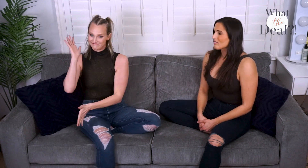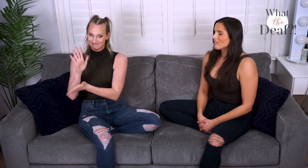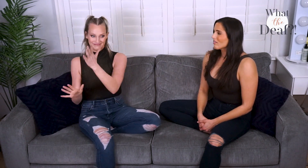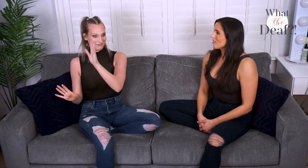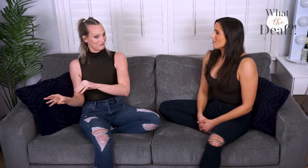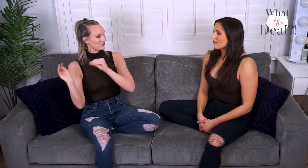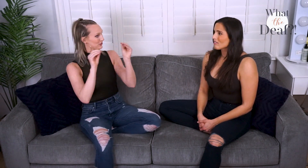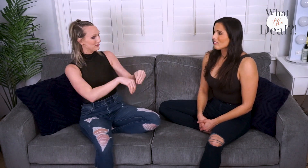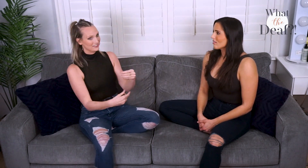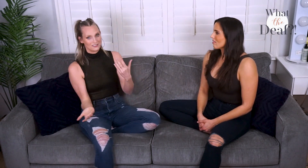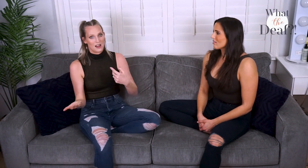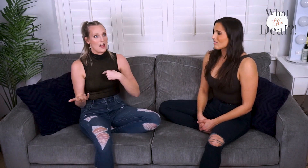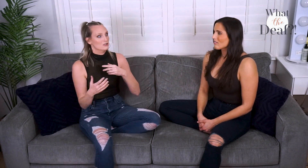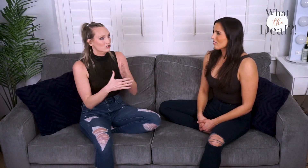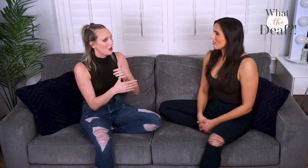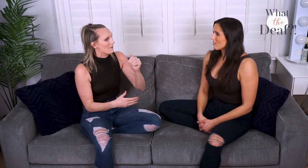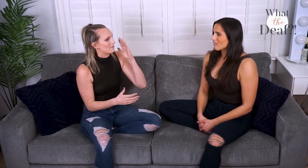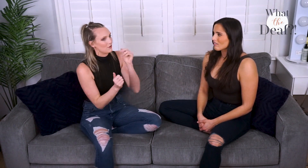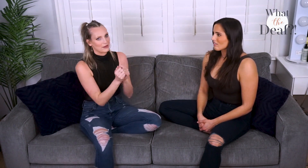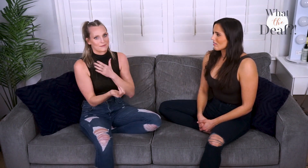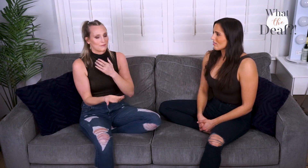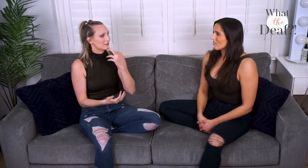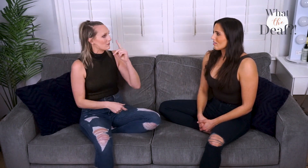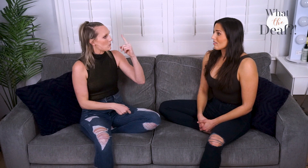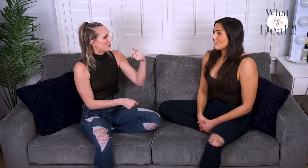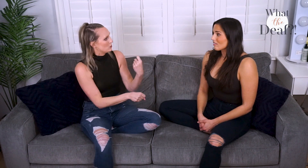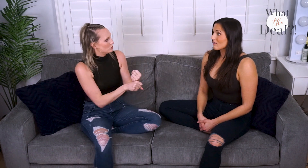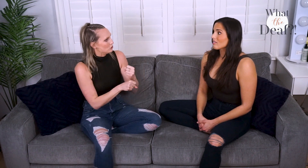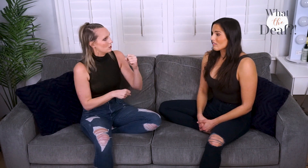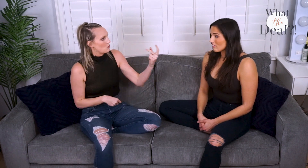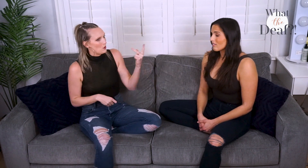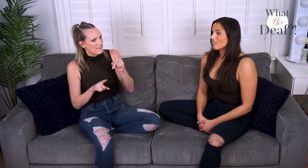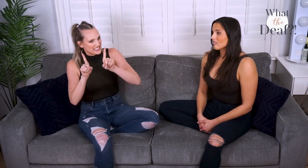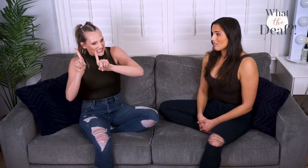to wrap everything up in Nebraska and move, I shared a bed with my best friend for a year,